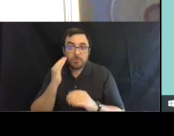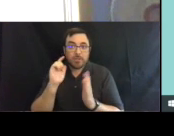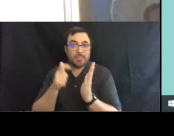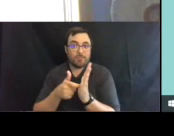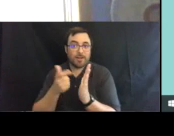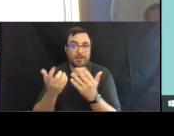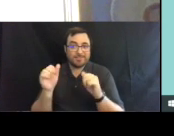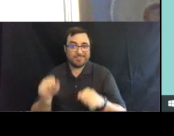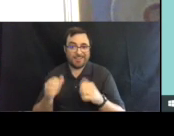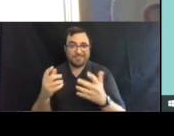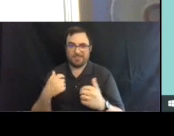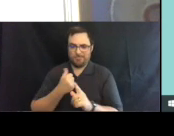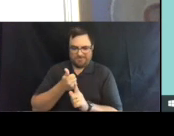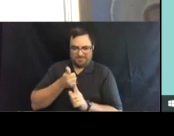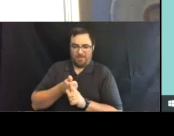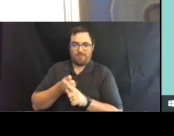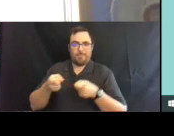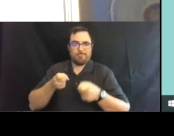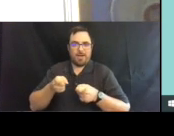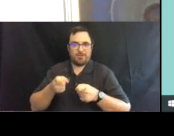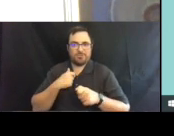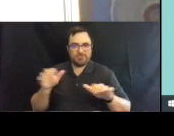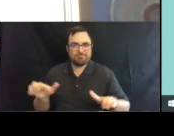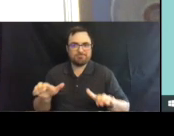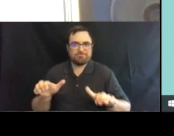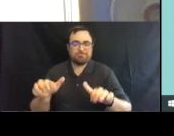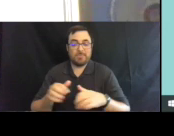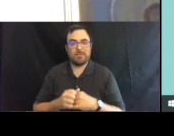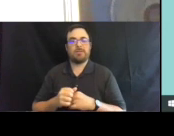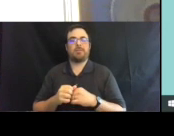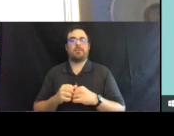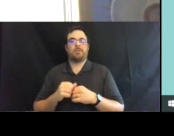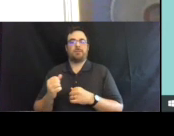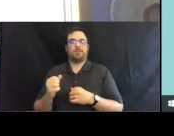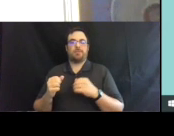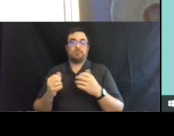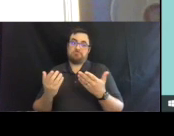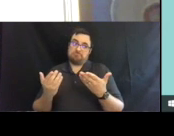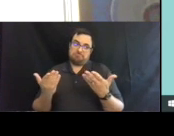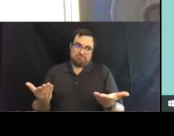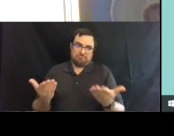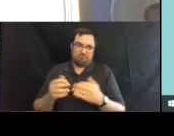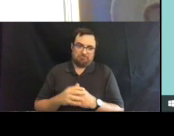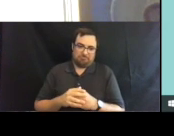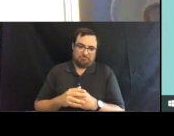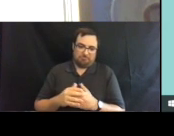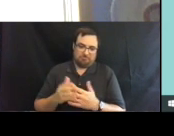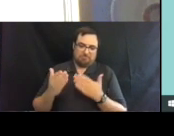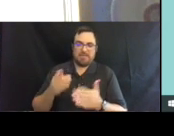some self-monitoring built into your lesson or it say they're having difficulty um with some spelling and they're